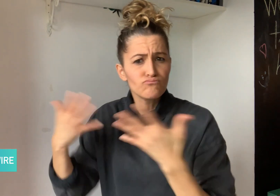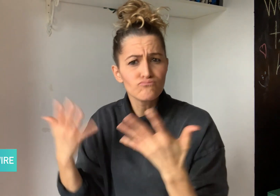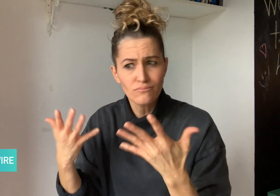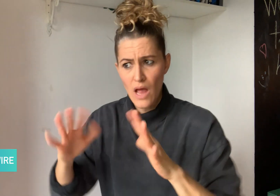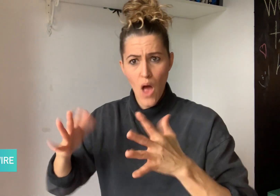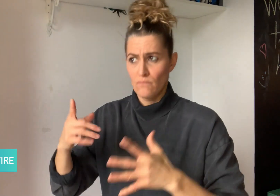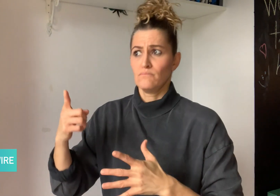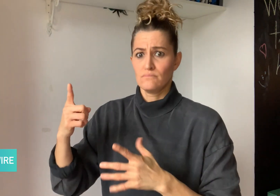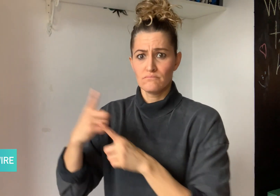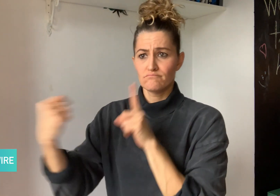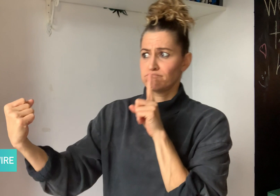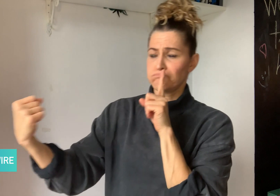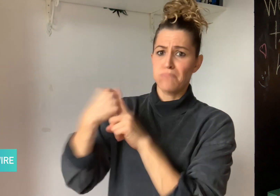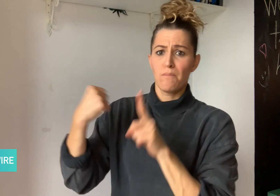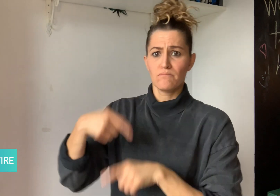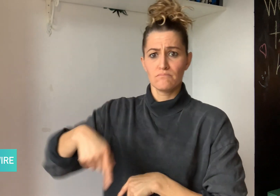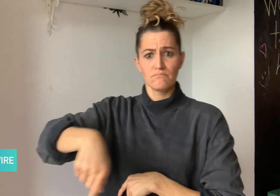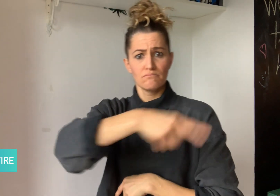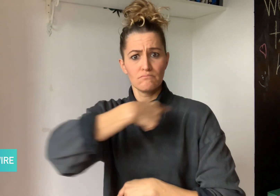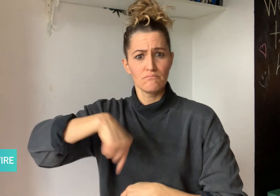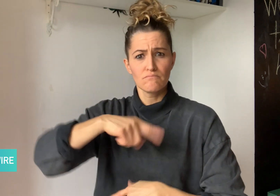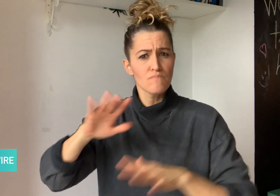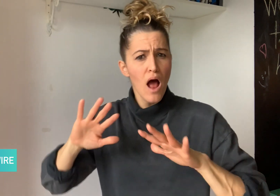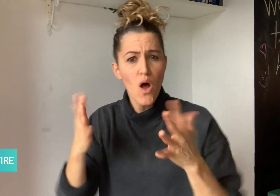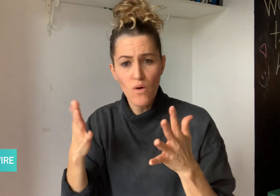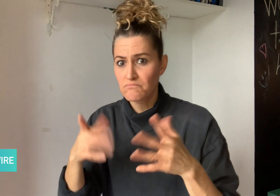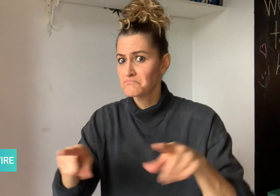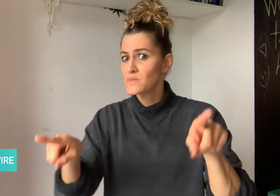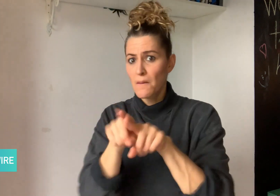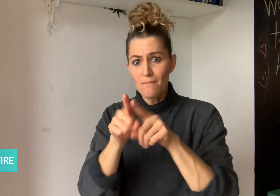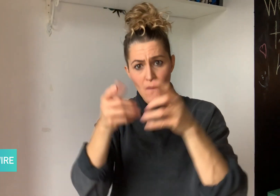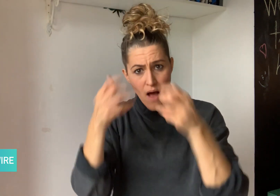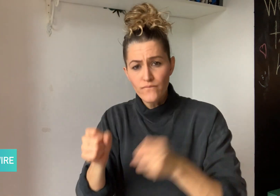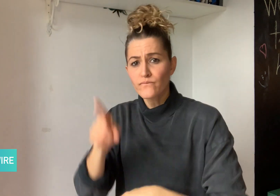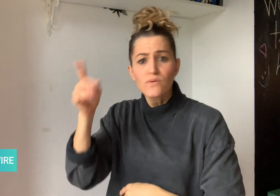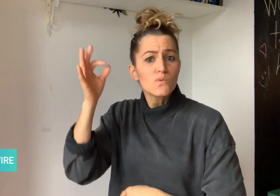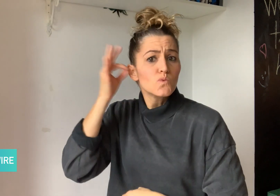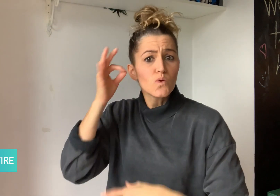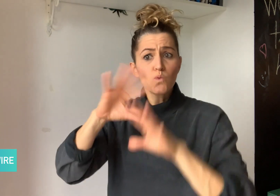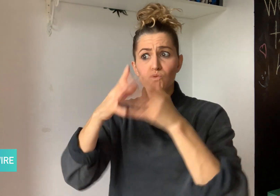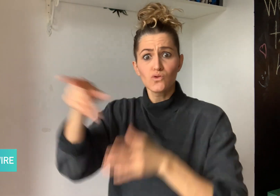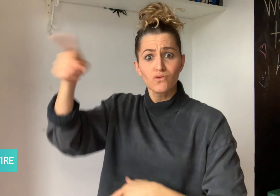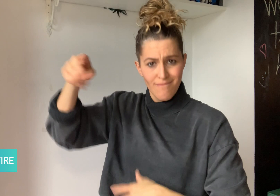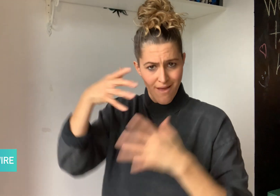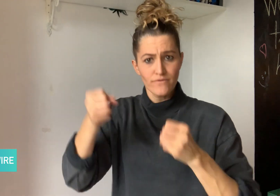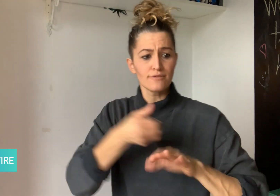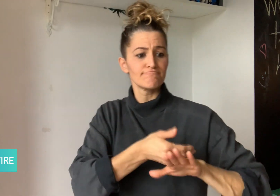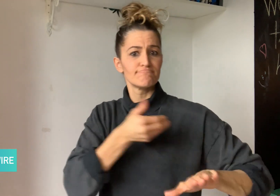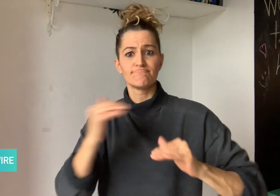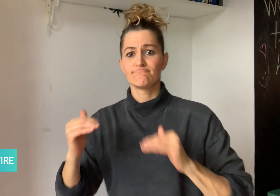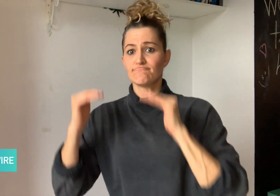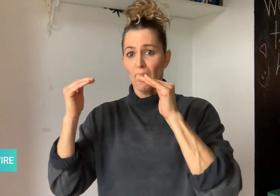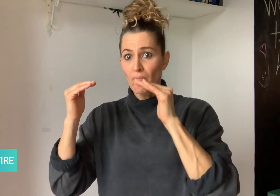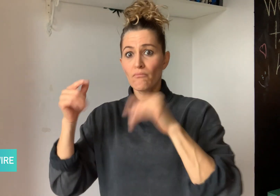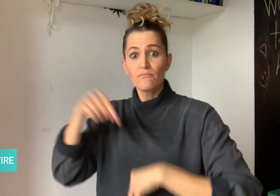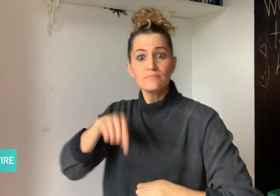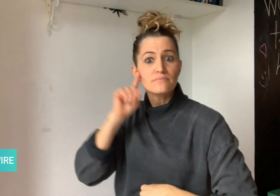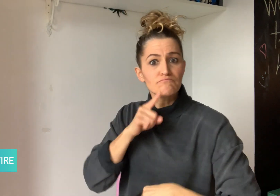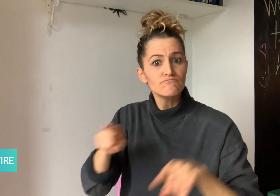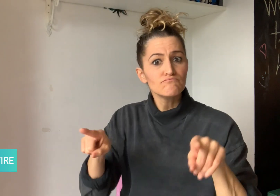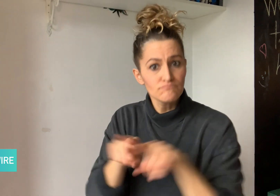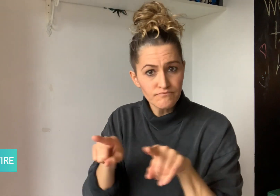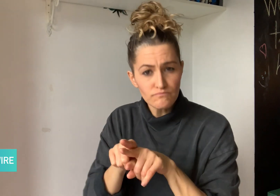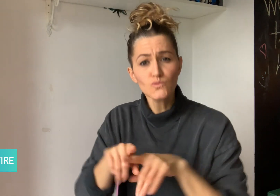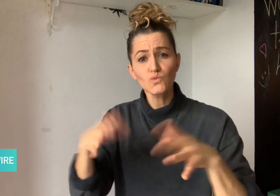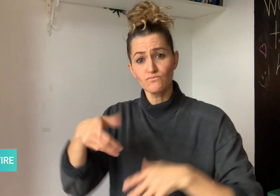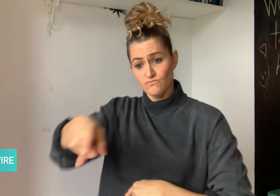just like it does in the hearing world. To help us discuss elitism,